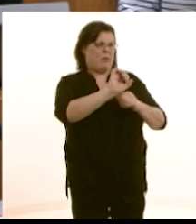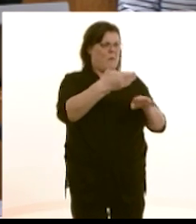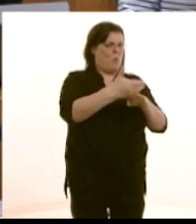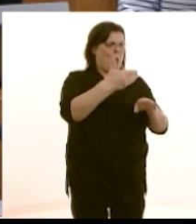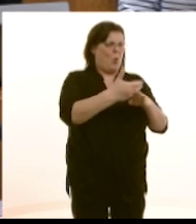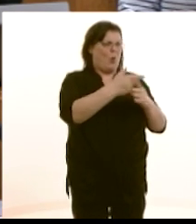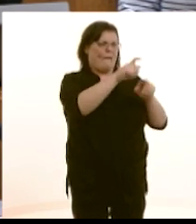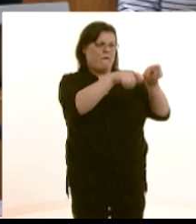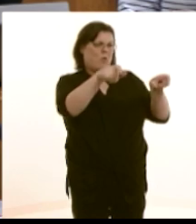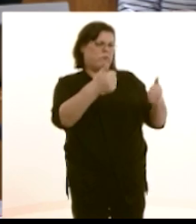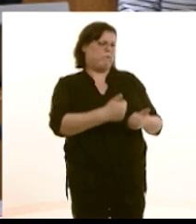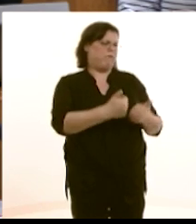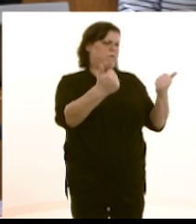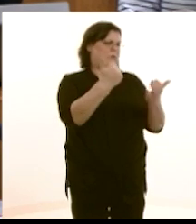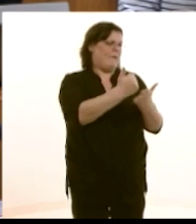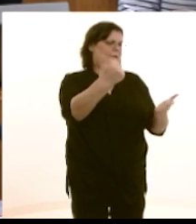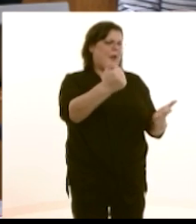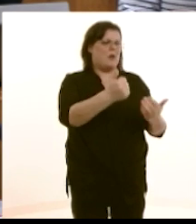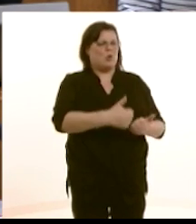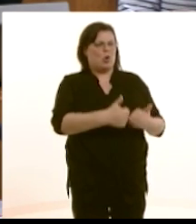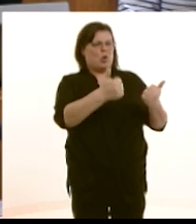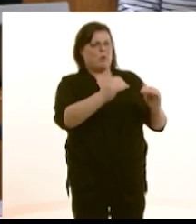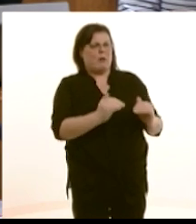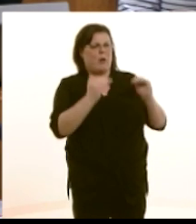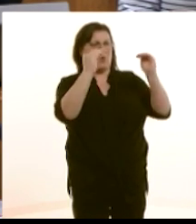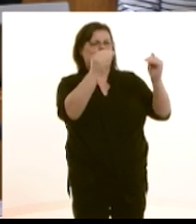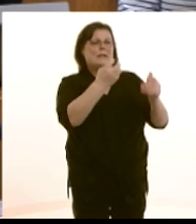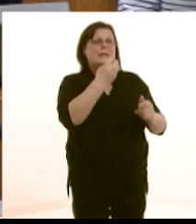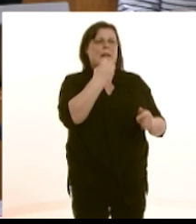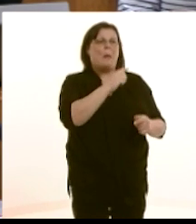ability to produce high-quality steel. What it doesnít have is a level playing field,